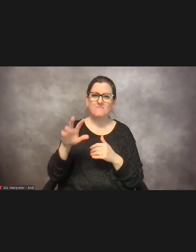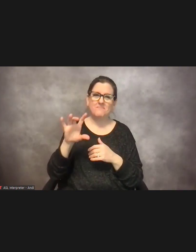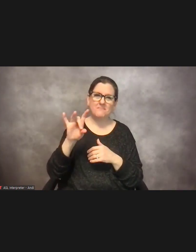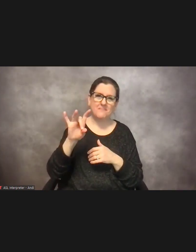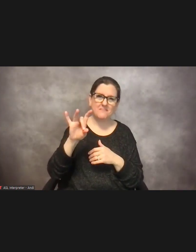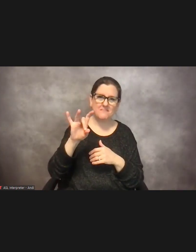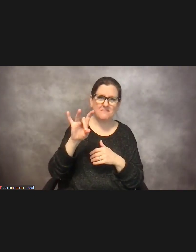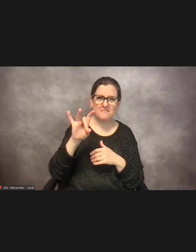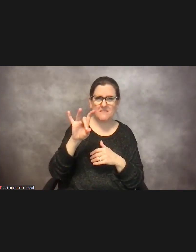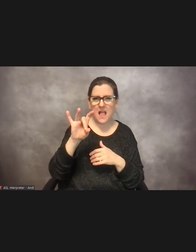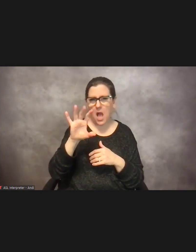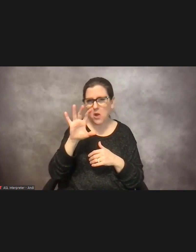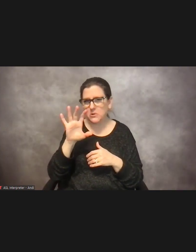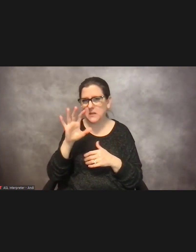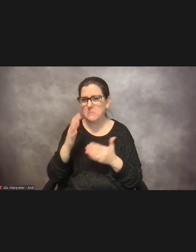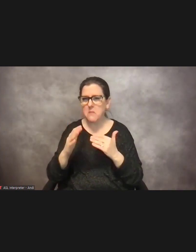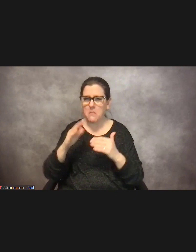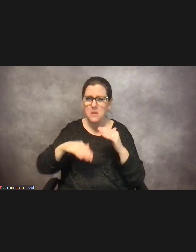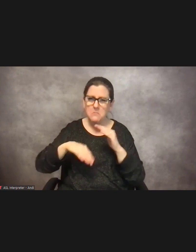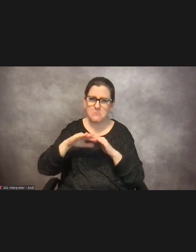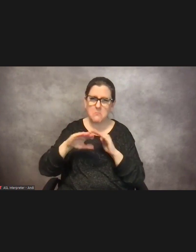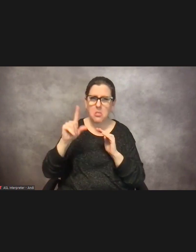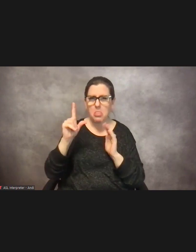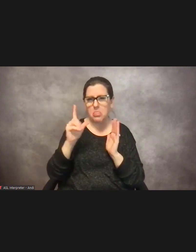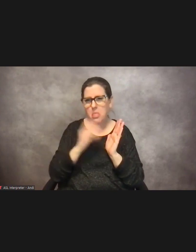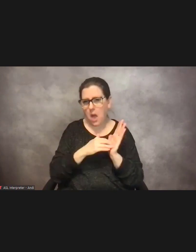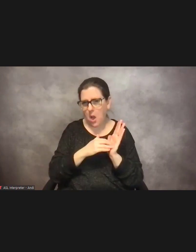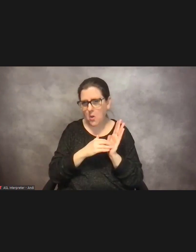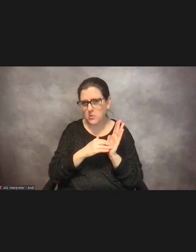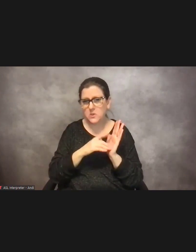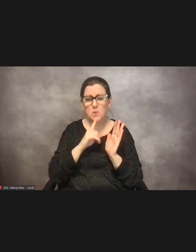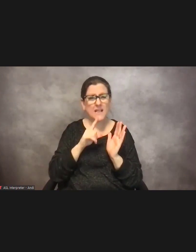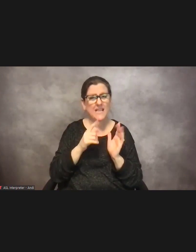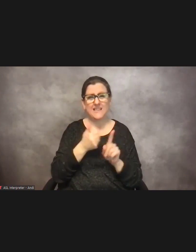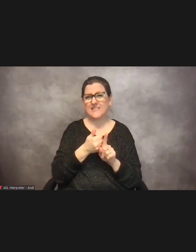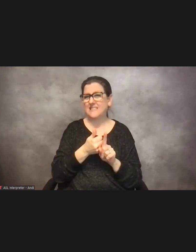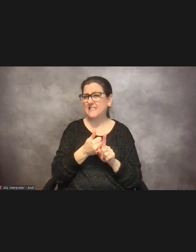It's a relatively, um, it's a durable and portable piece of